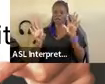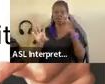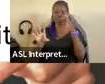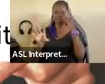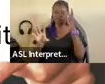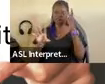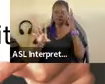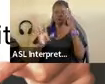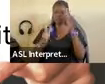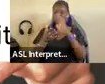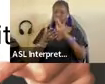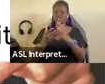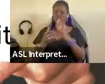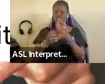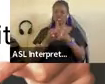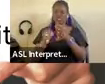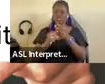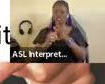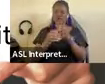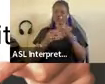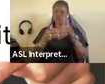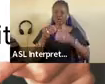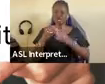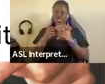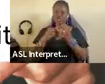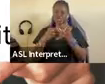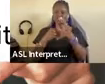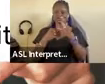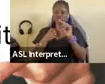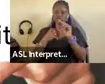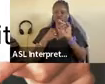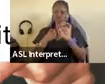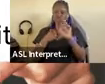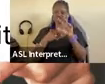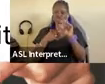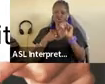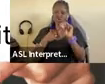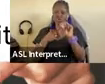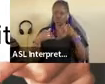invoices from our vendors and pay our bills and figure out whether or not the